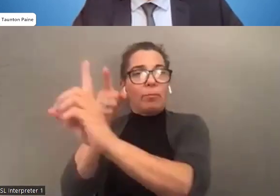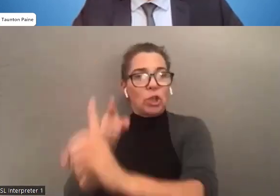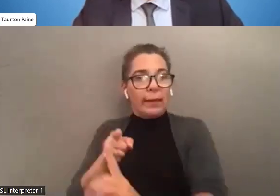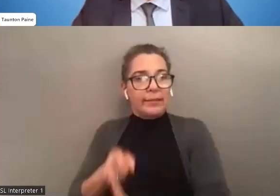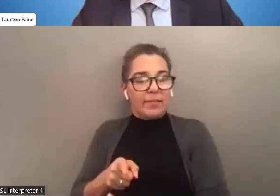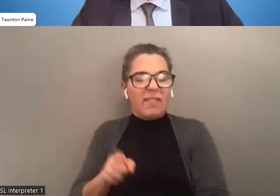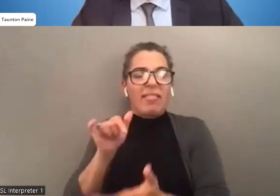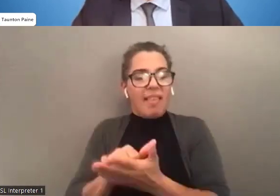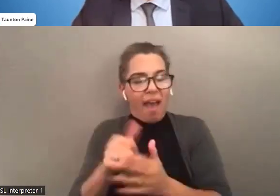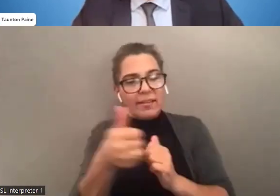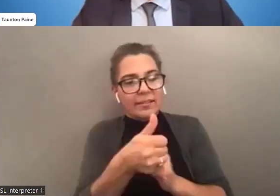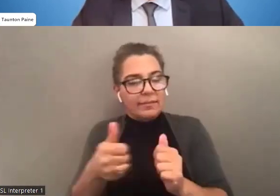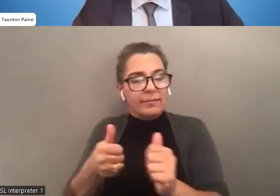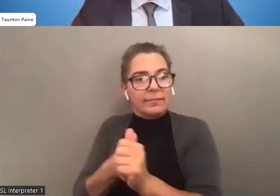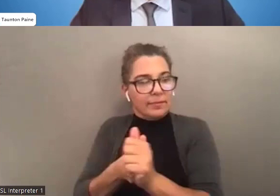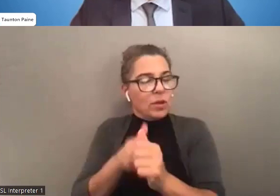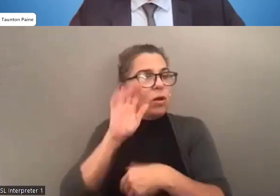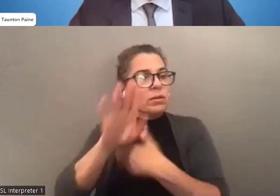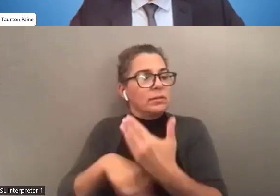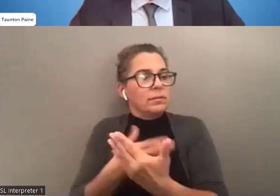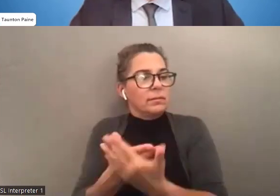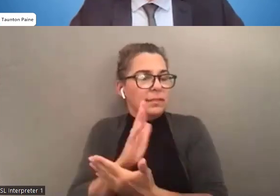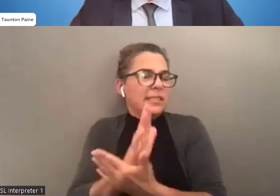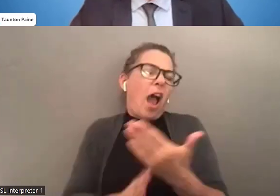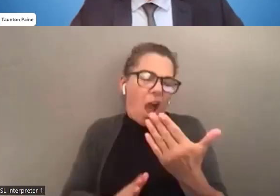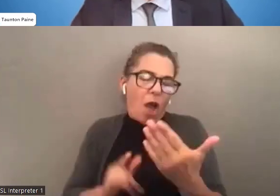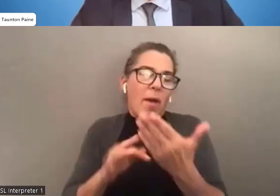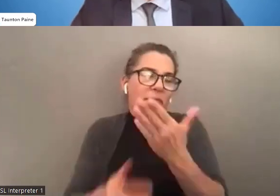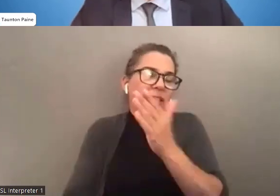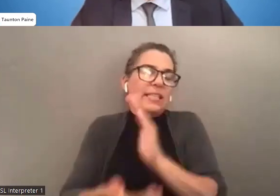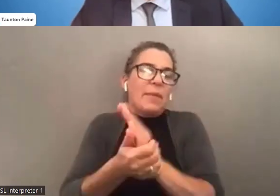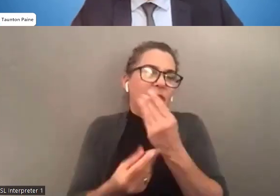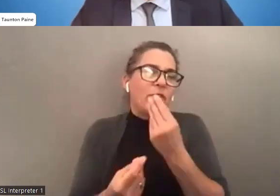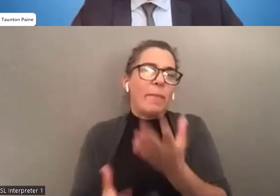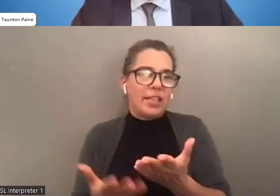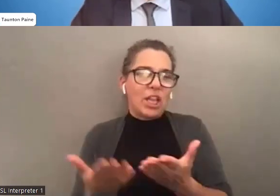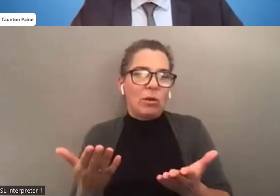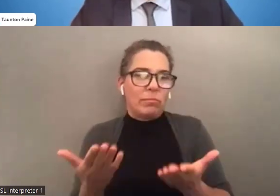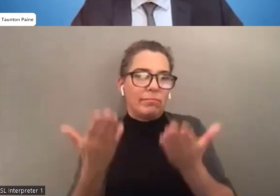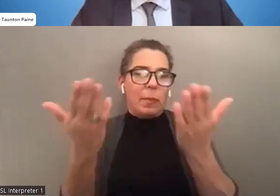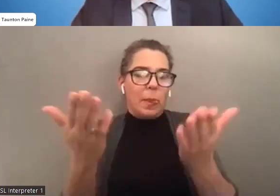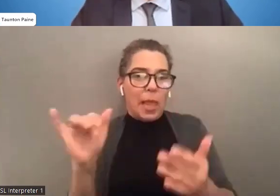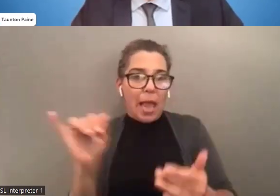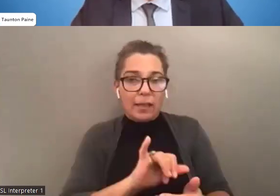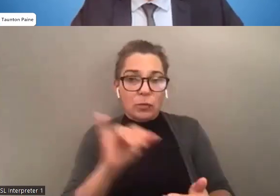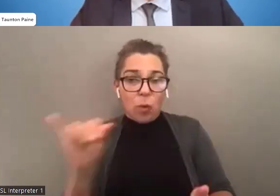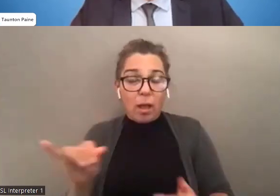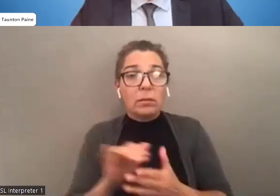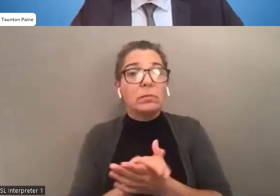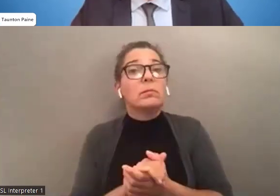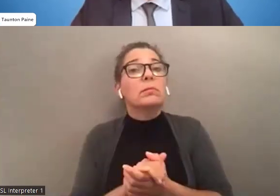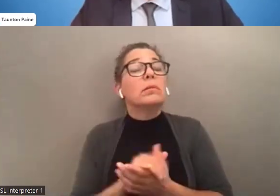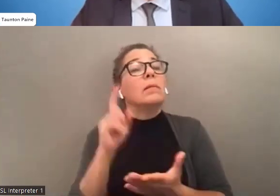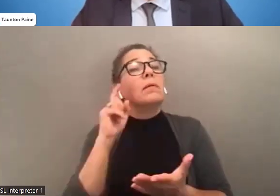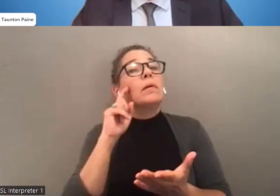behind some of the supplemental information that we've provided as well. But, you know, we've noted that limitations